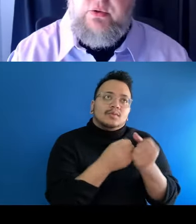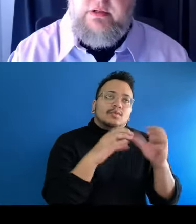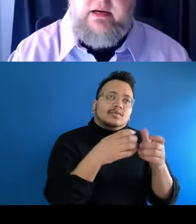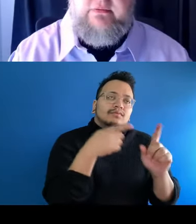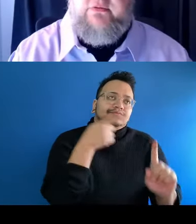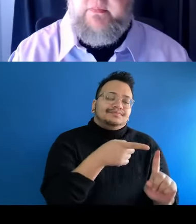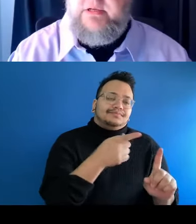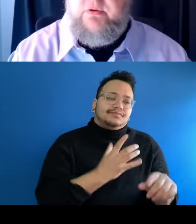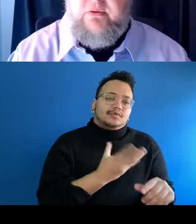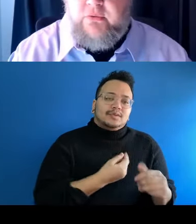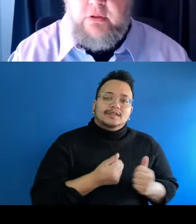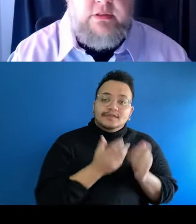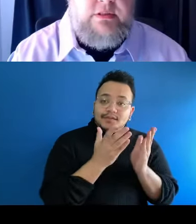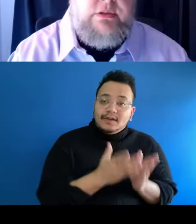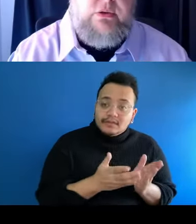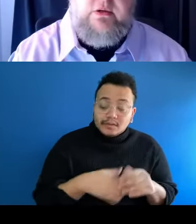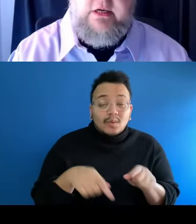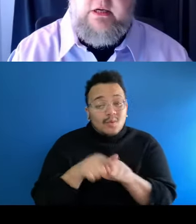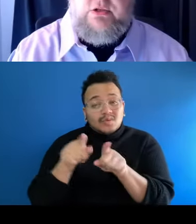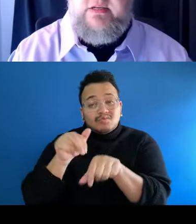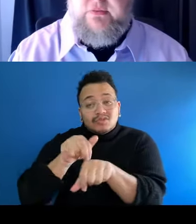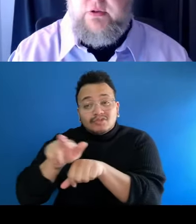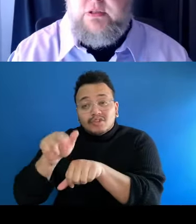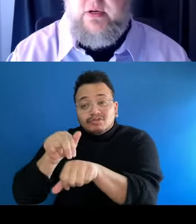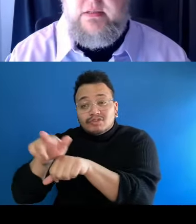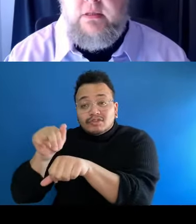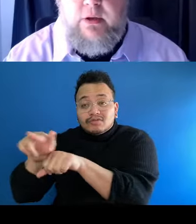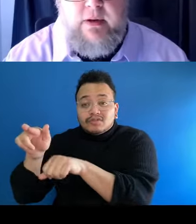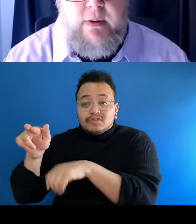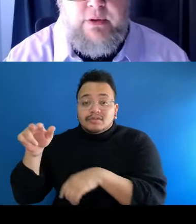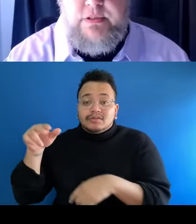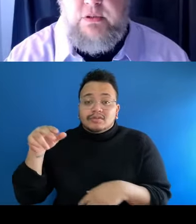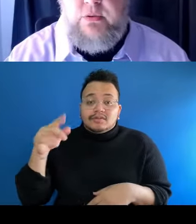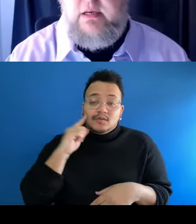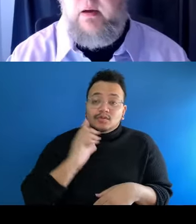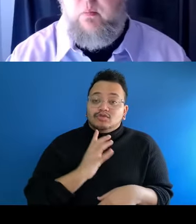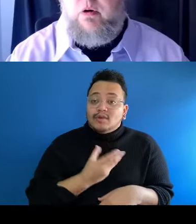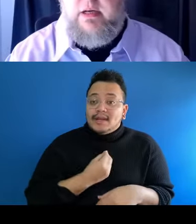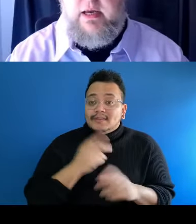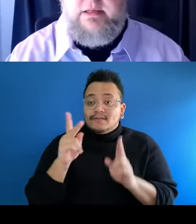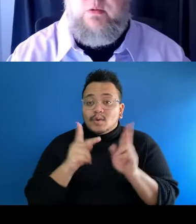do a lot of information and referrals to trans folks and trans community members who need to get more connected